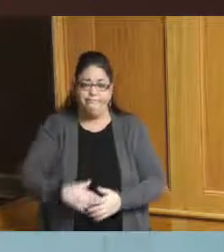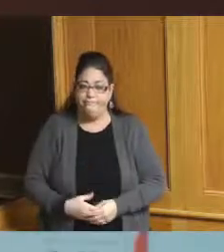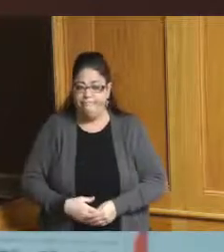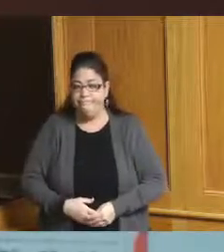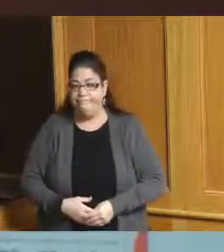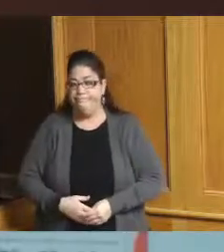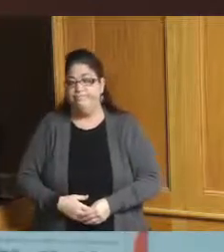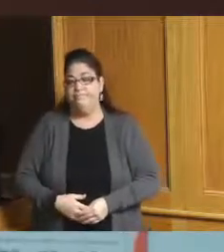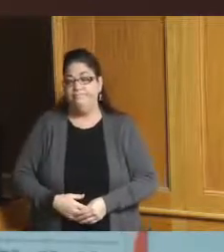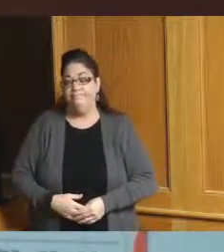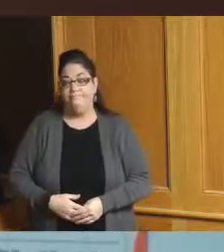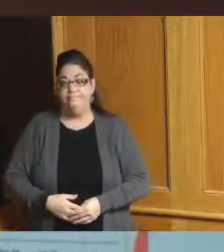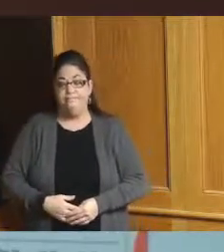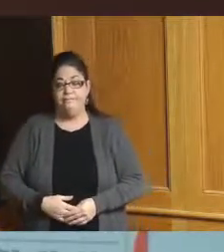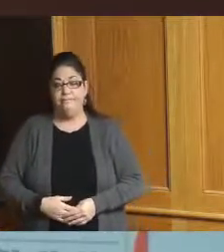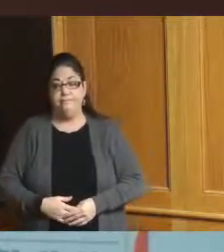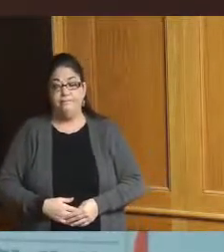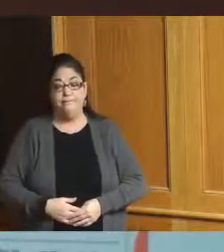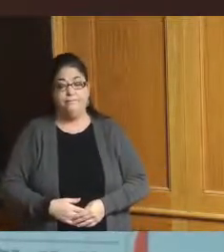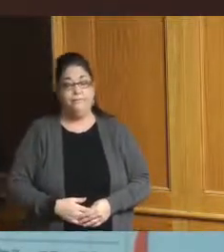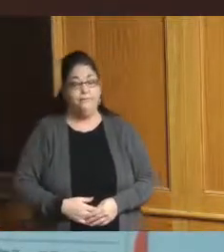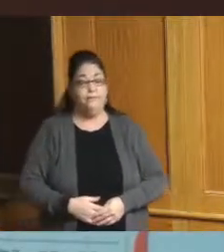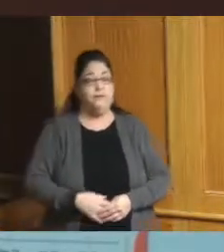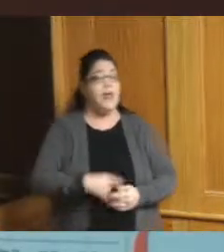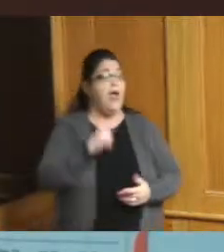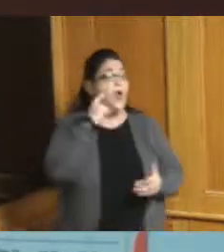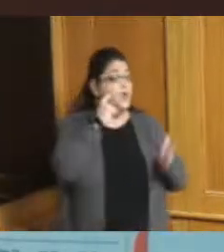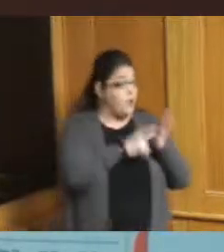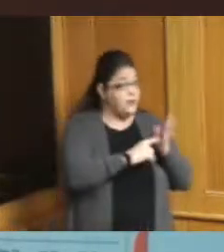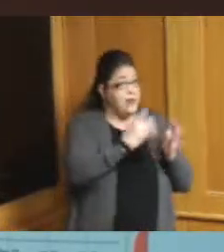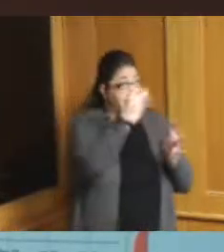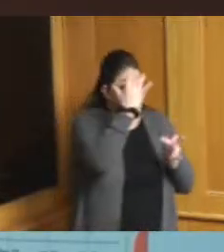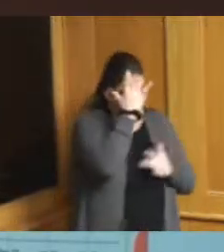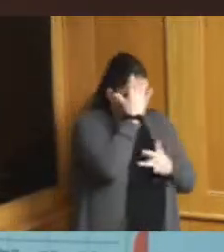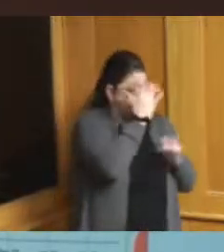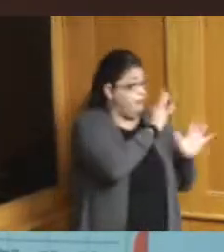probably then the biggest impact you know we know we know we're not getting all the tests